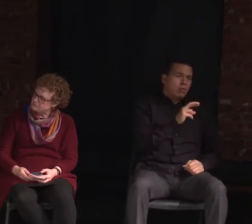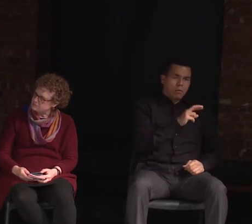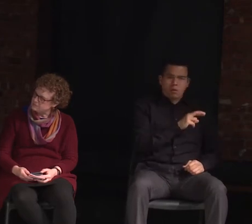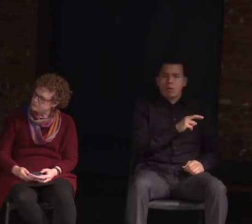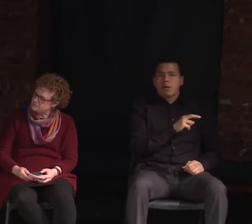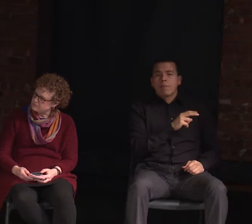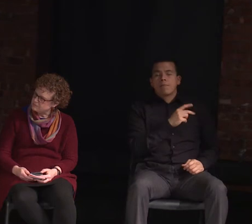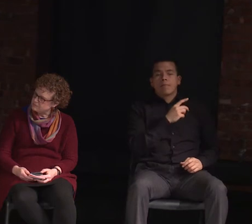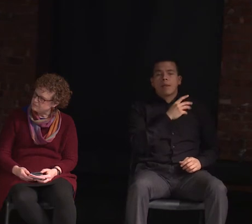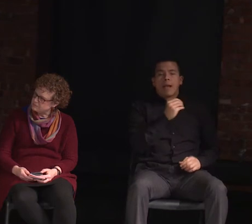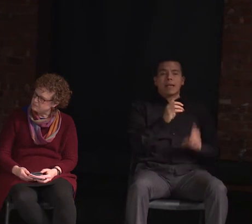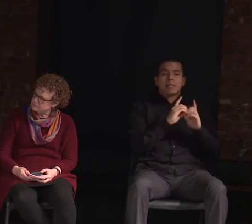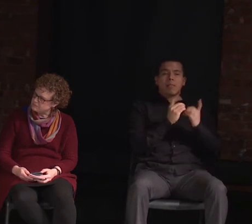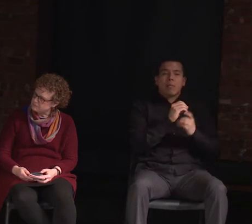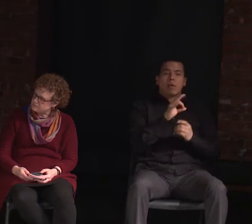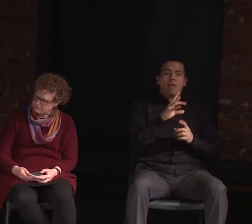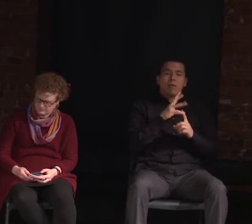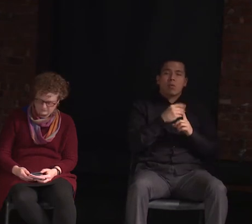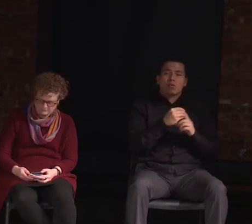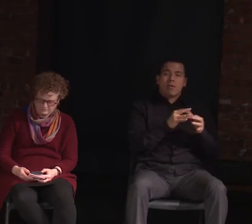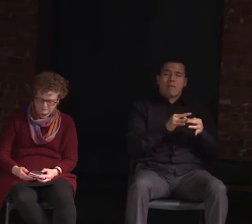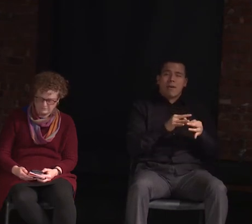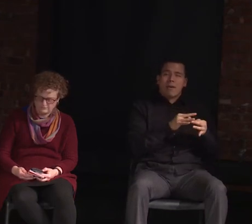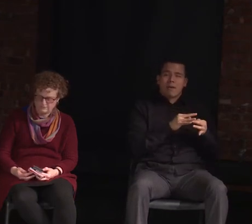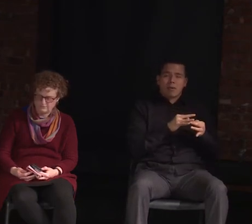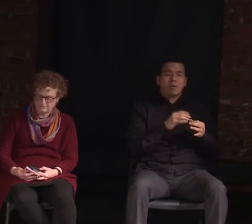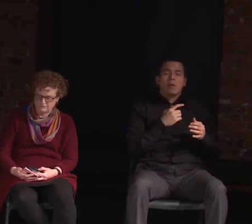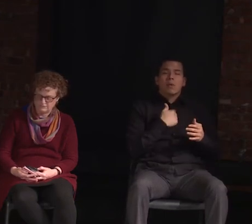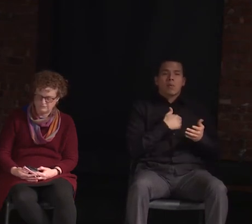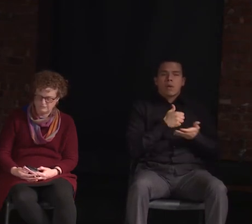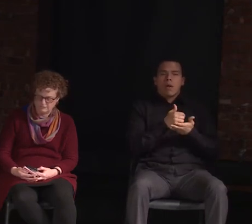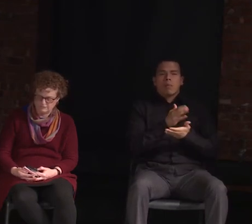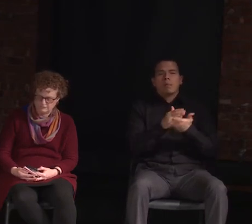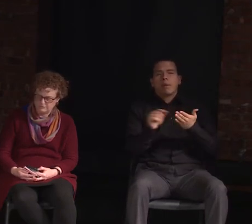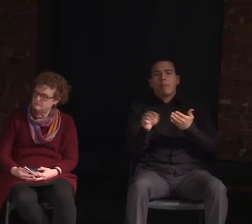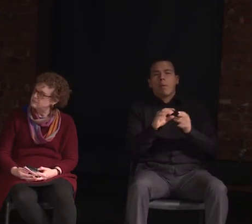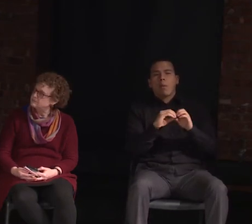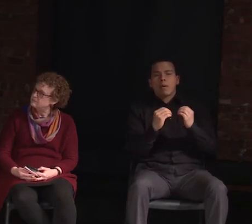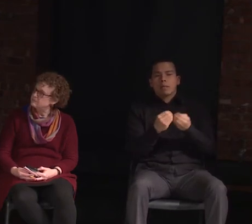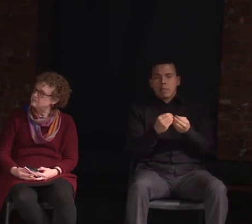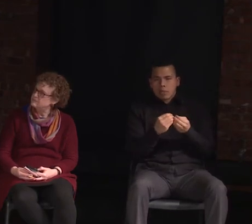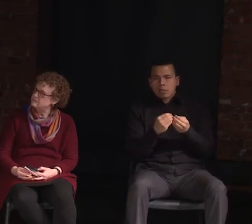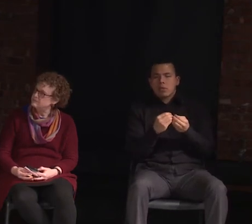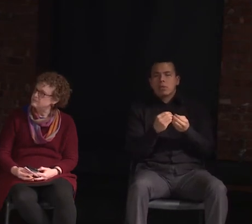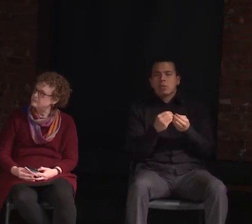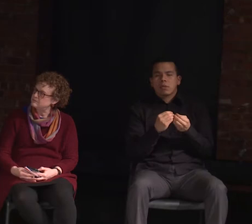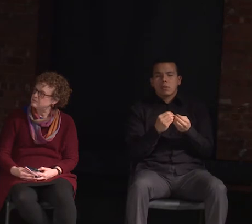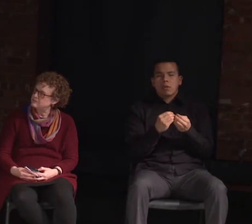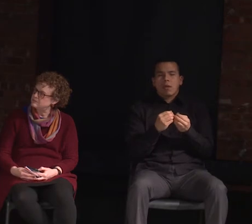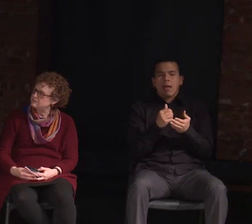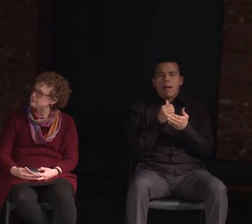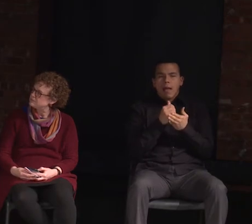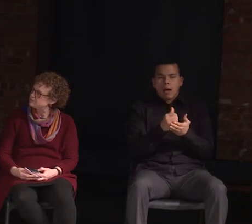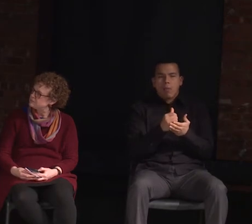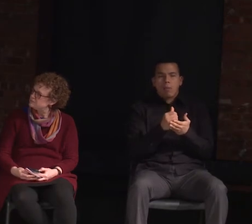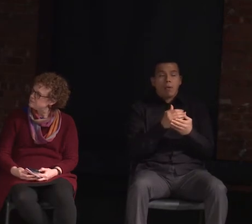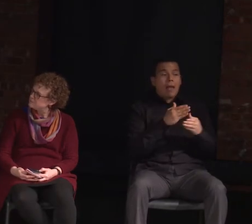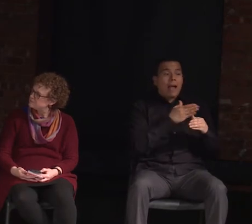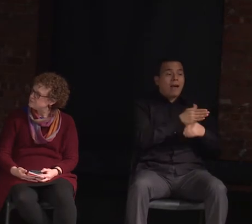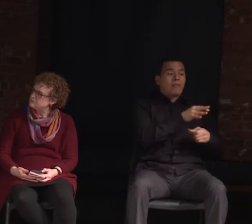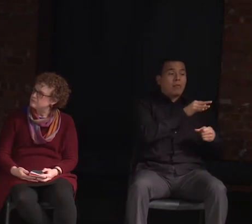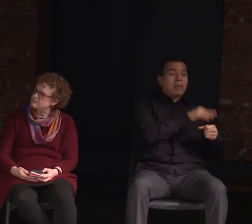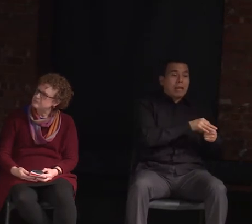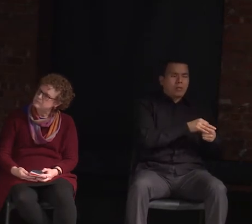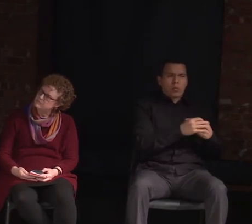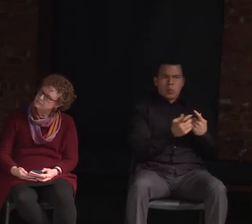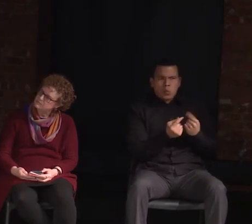Affairs was to help organizations dealing with the aftermath, wanting to be brave, but